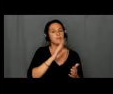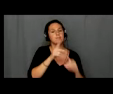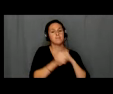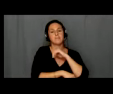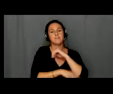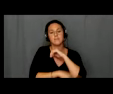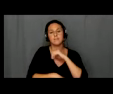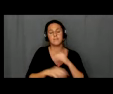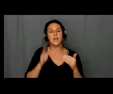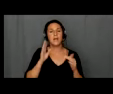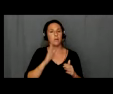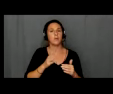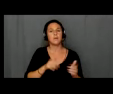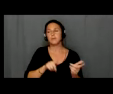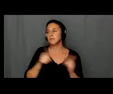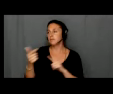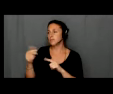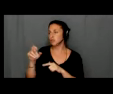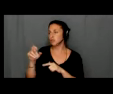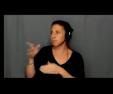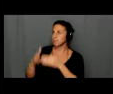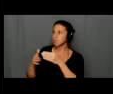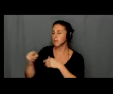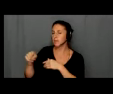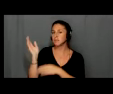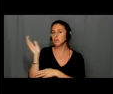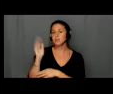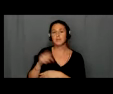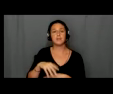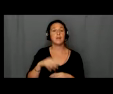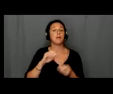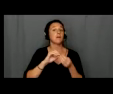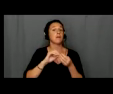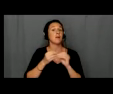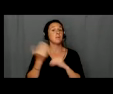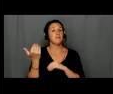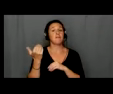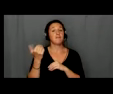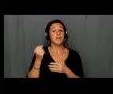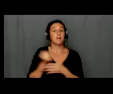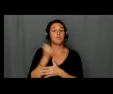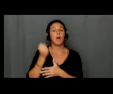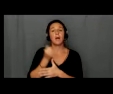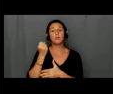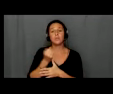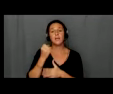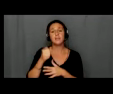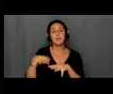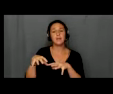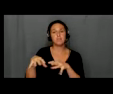Kris Eclarino: great thanks, Natt. Number 15, prioritizing the adoption of the indoor heat,